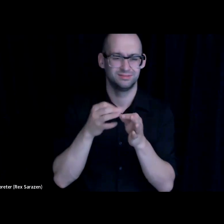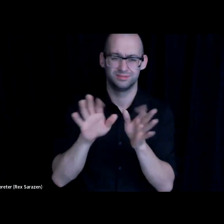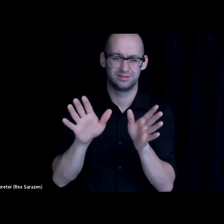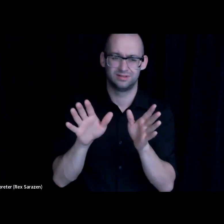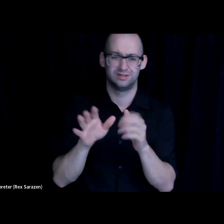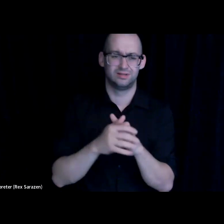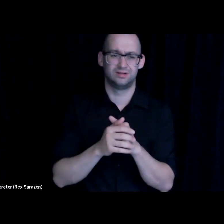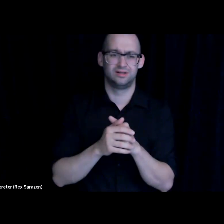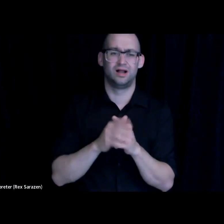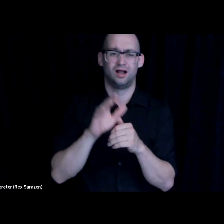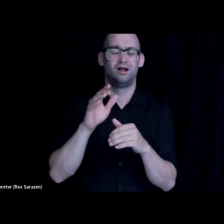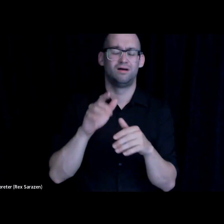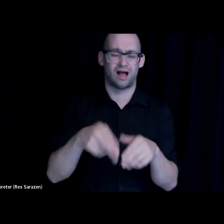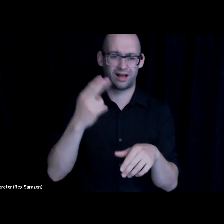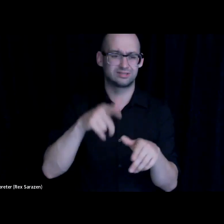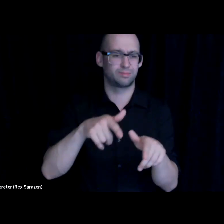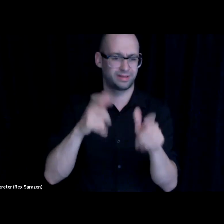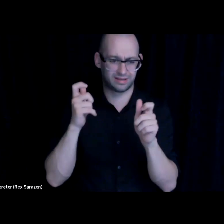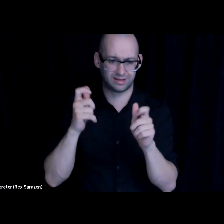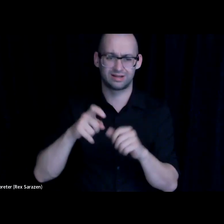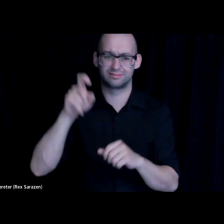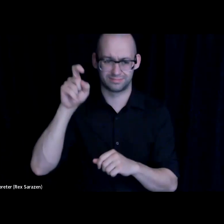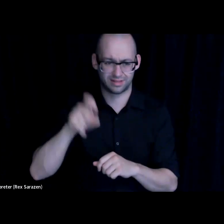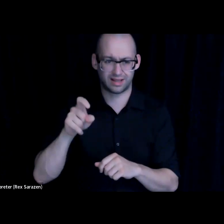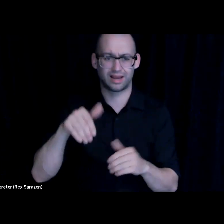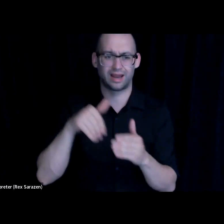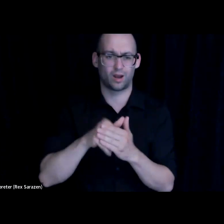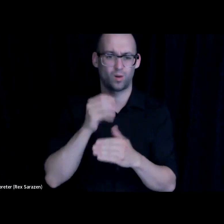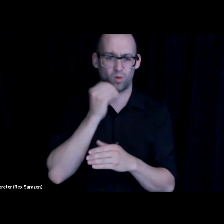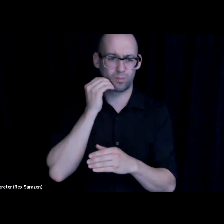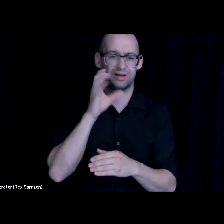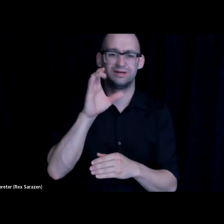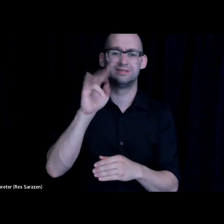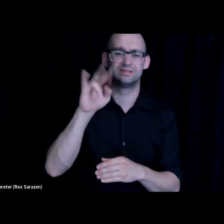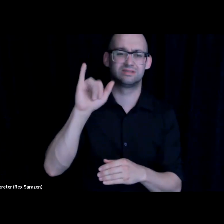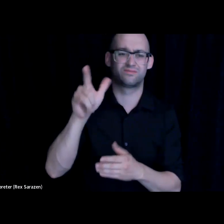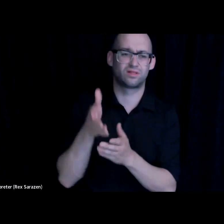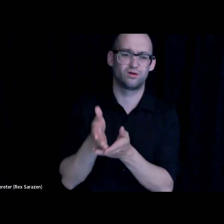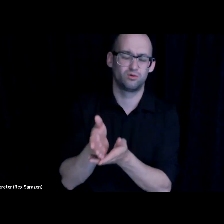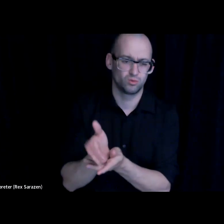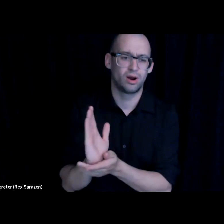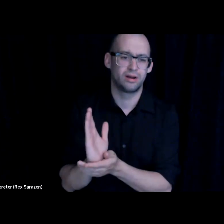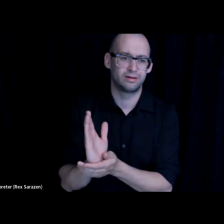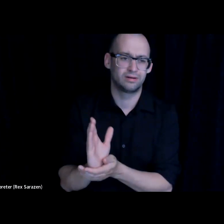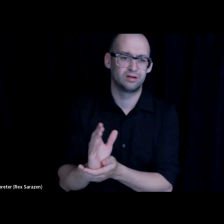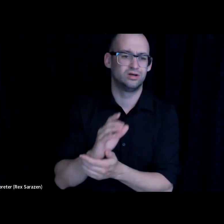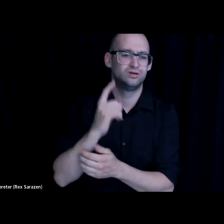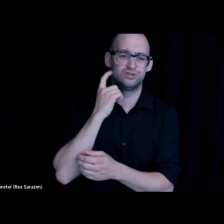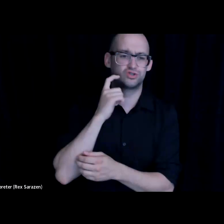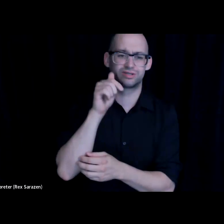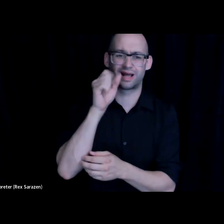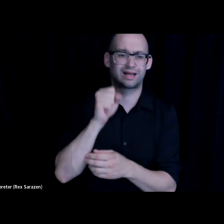what is needed in the home. It is a civil right. It is just as important as electricity